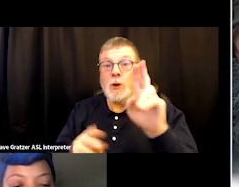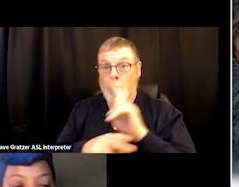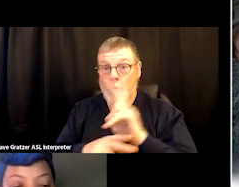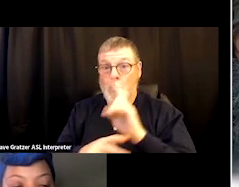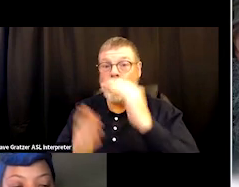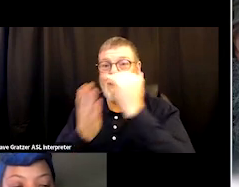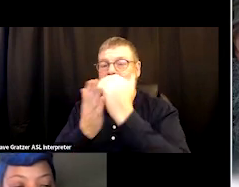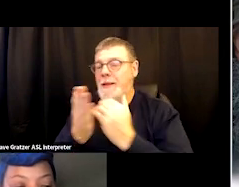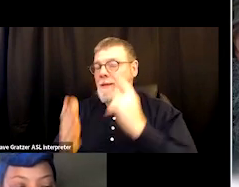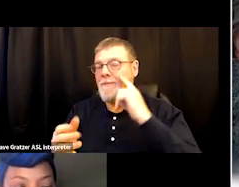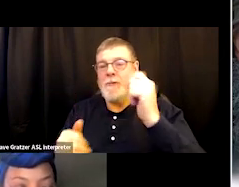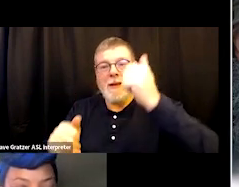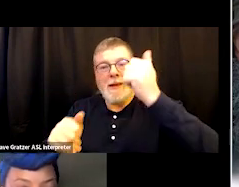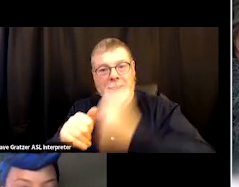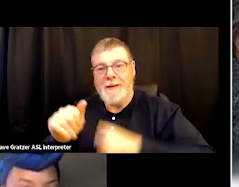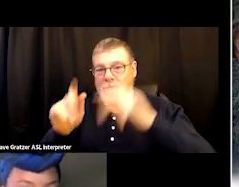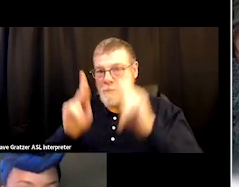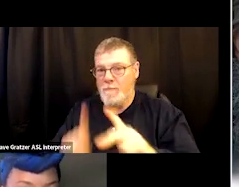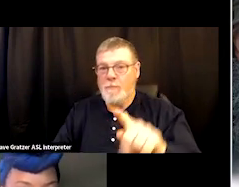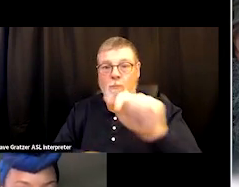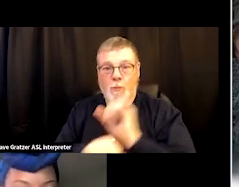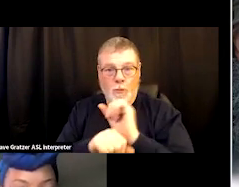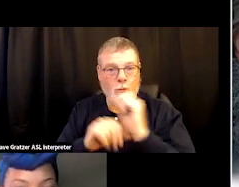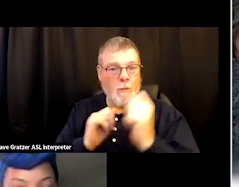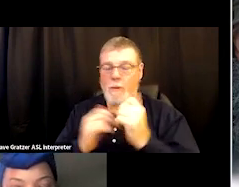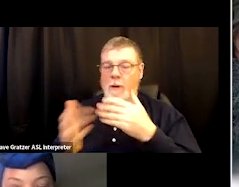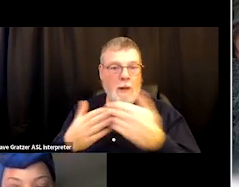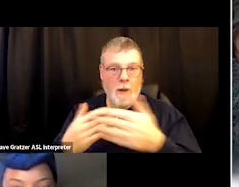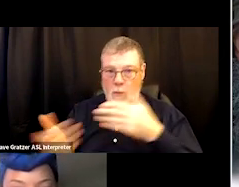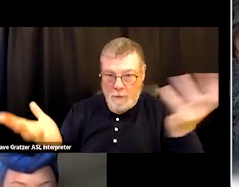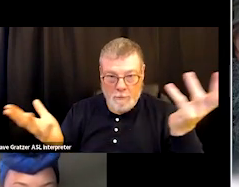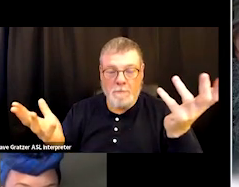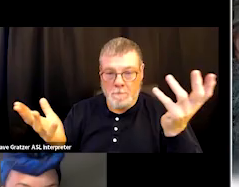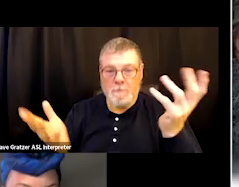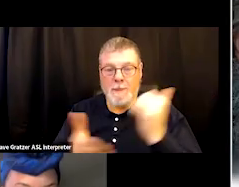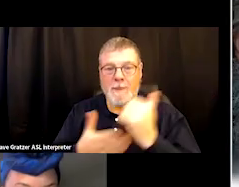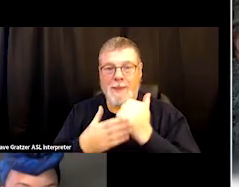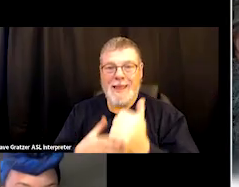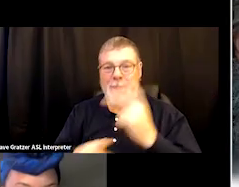for every applicant you work with anyway, to help paint that roadmap for you